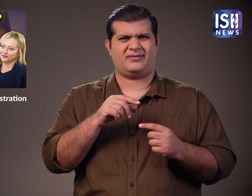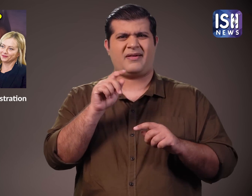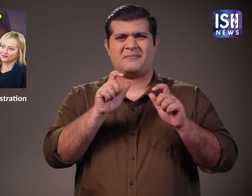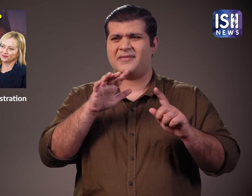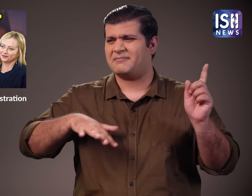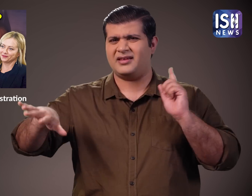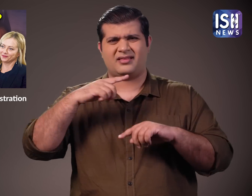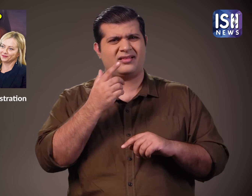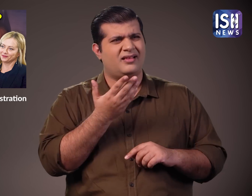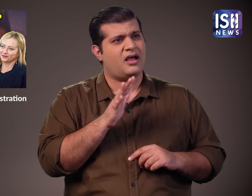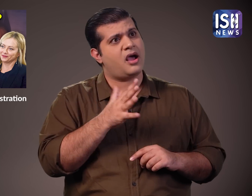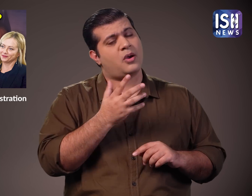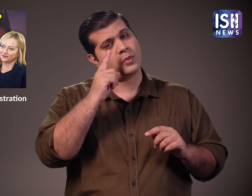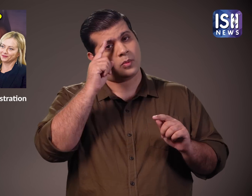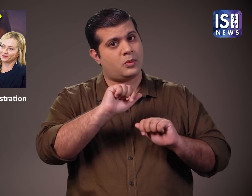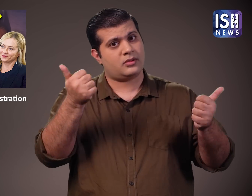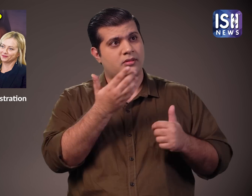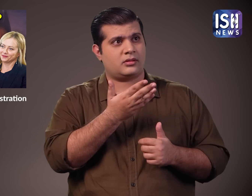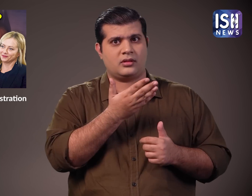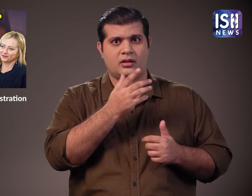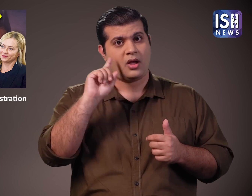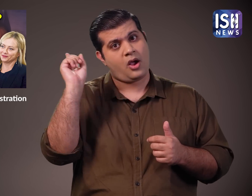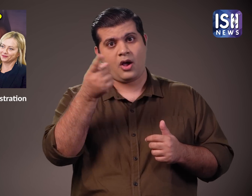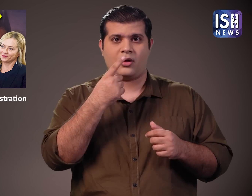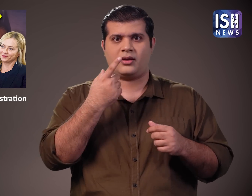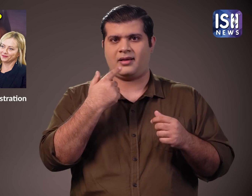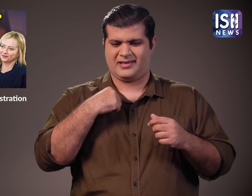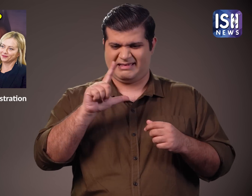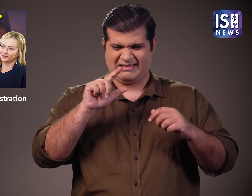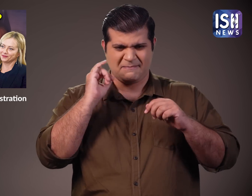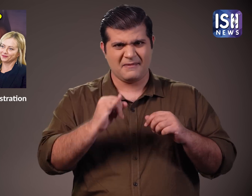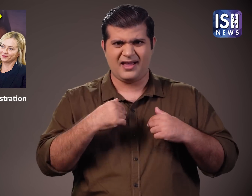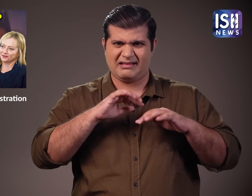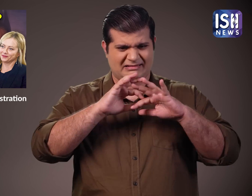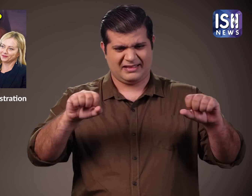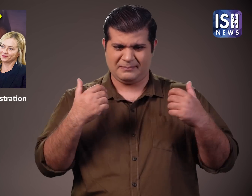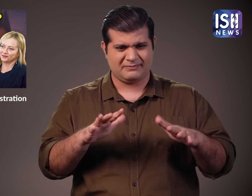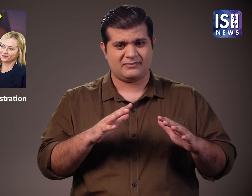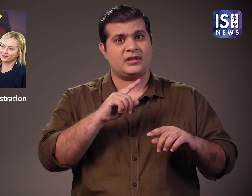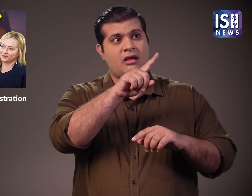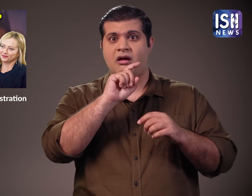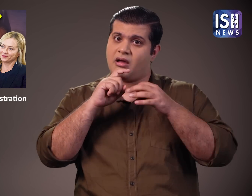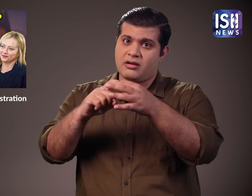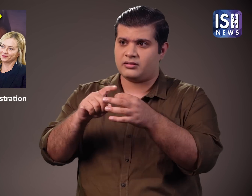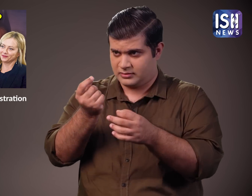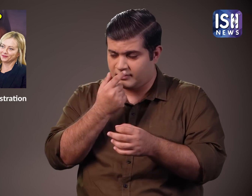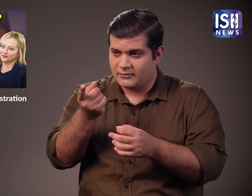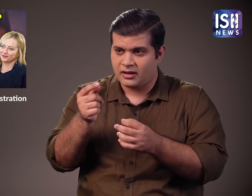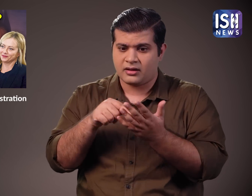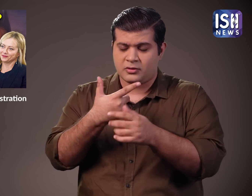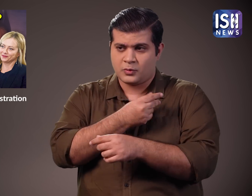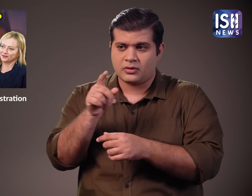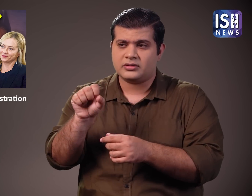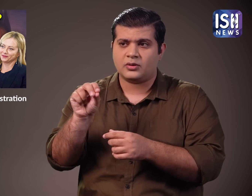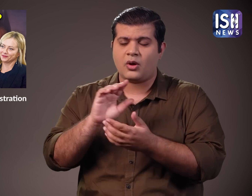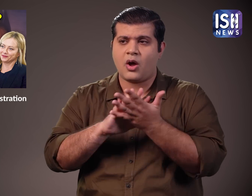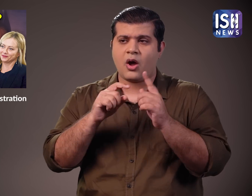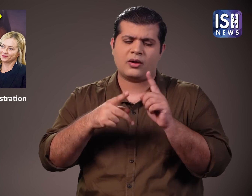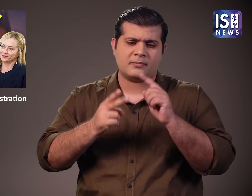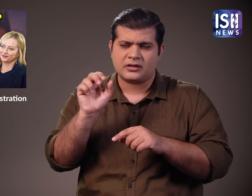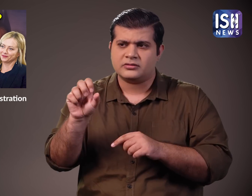Strange! How can you ask a sex offender for consent to be chemically castrated?